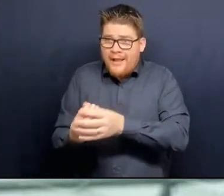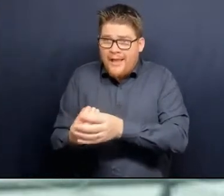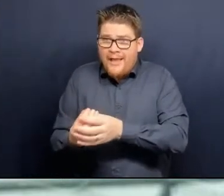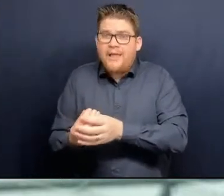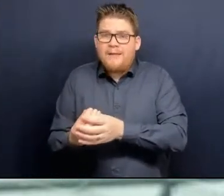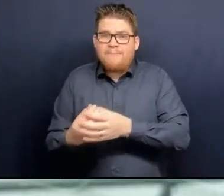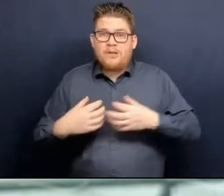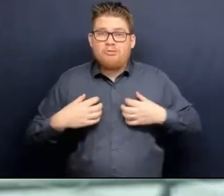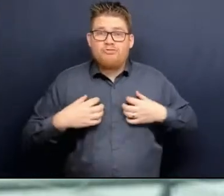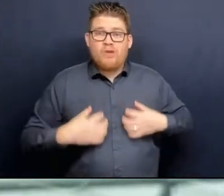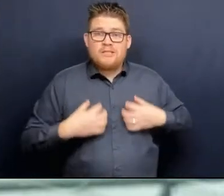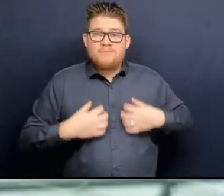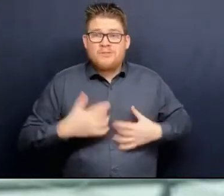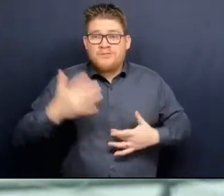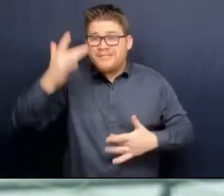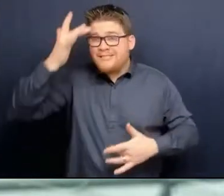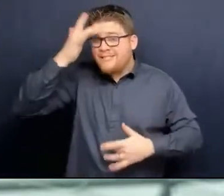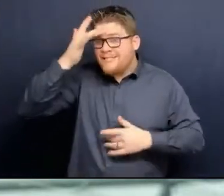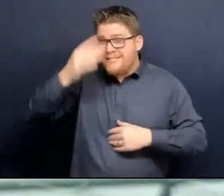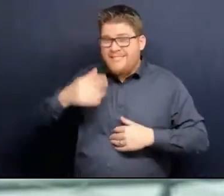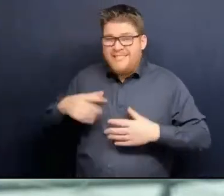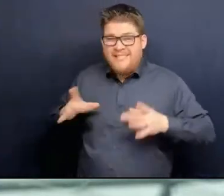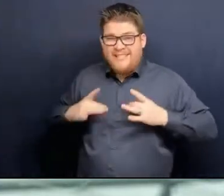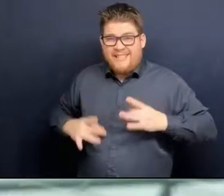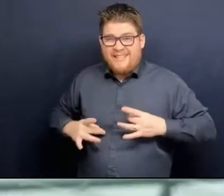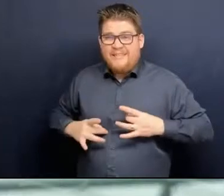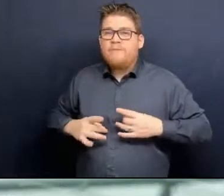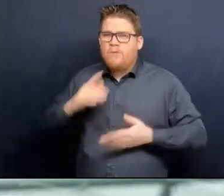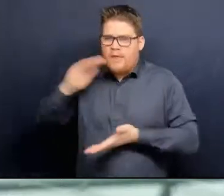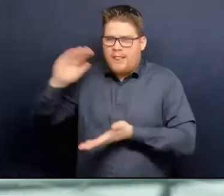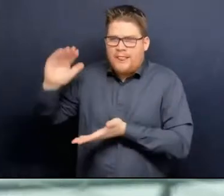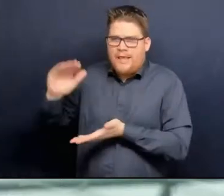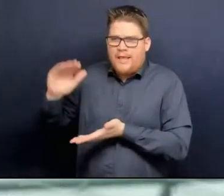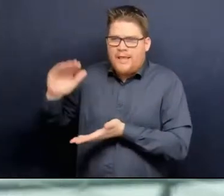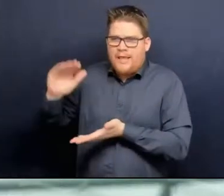tends to increase in the as the winter months. Come again.